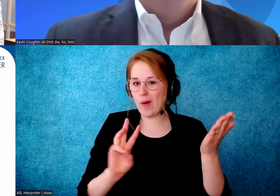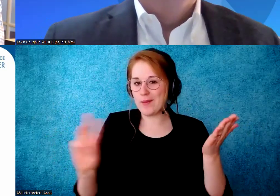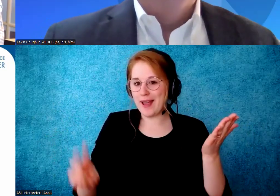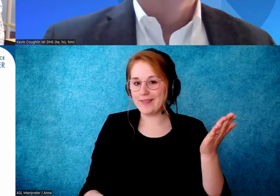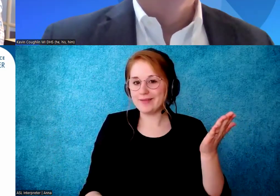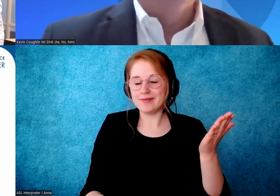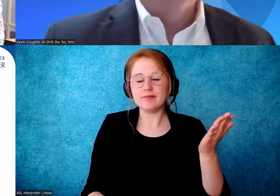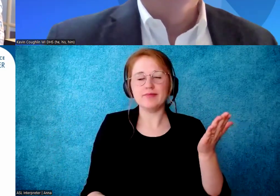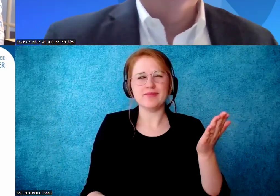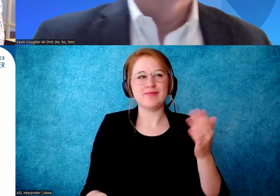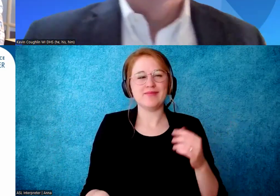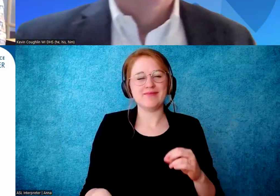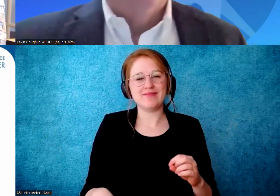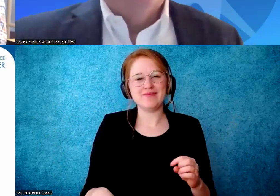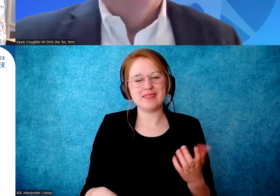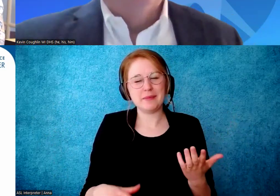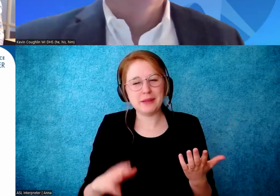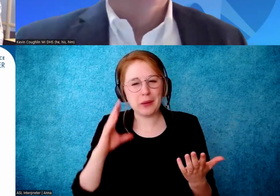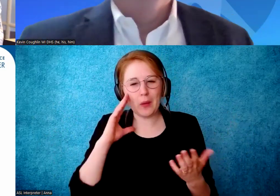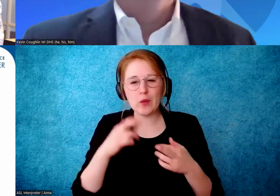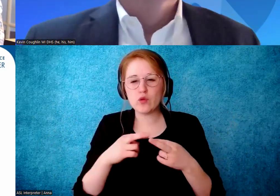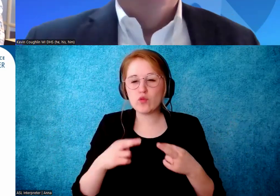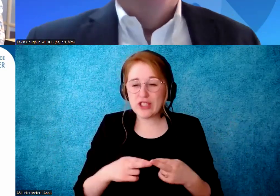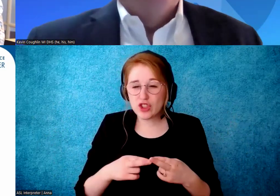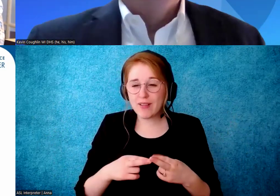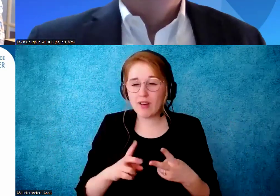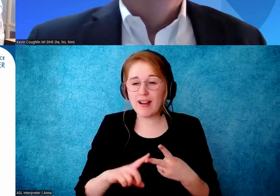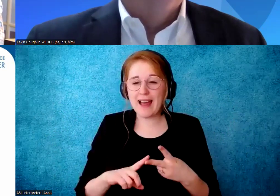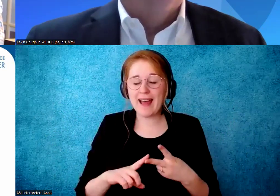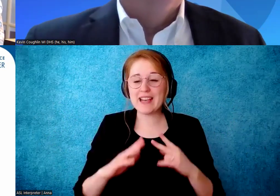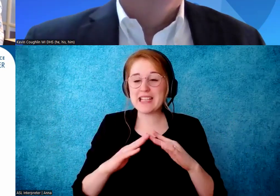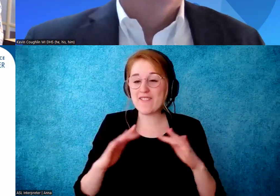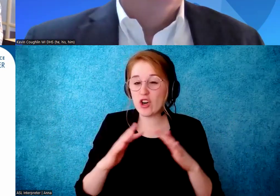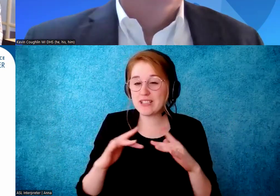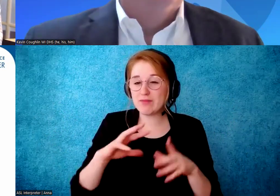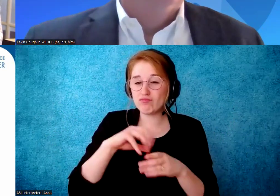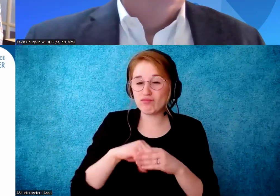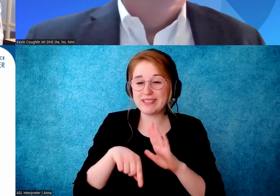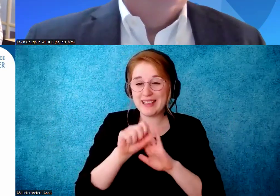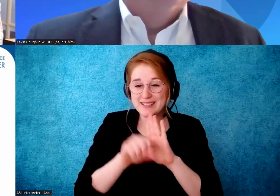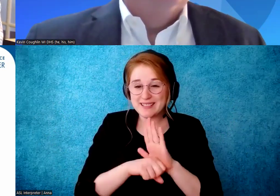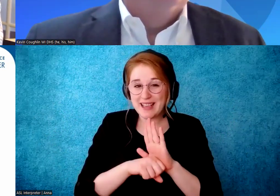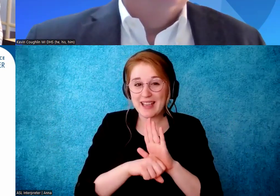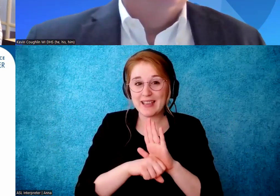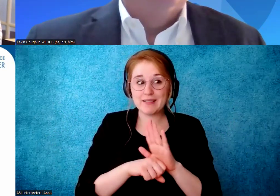But we have to be, you know, we not only talked about the regional and diversity within our state between urban centers